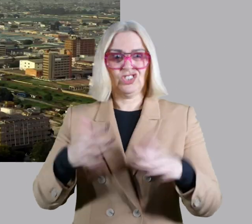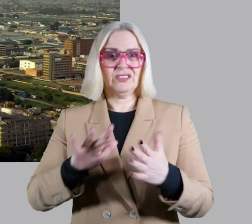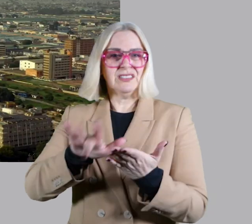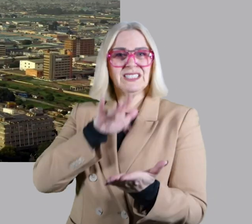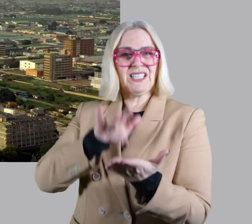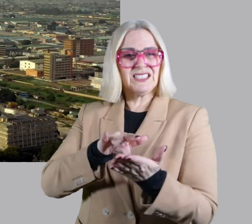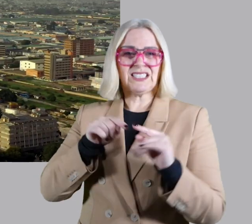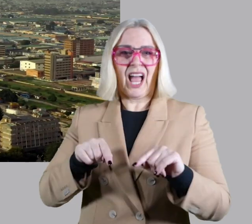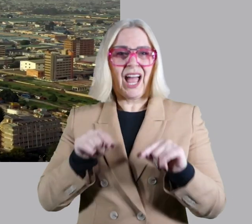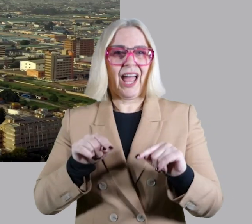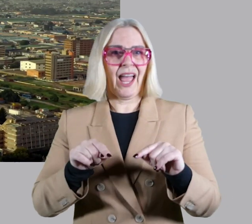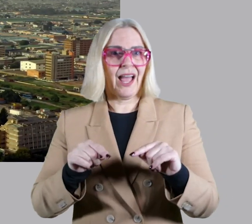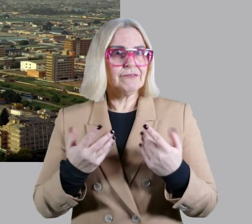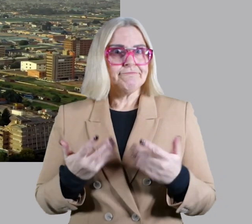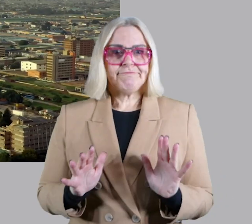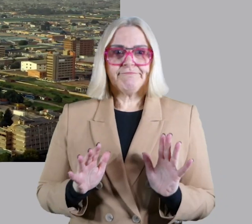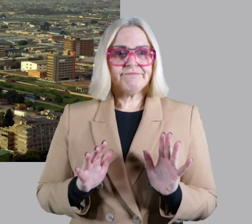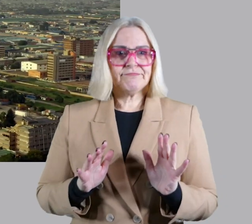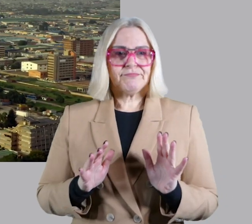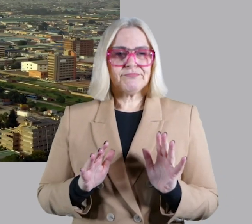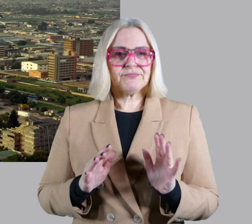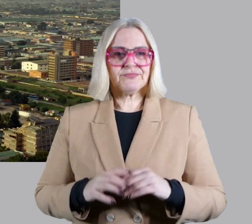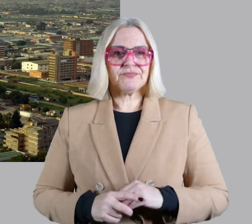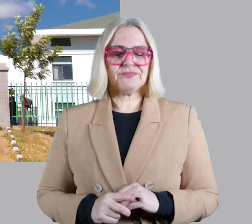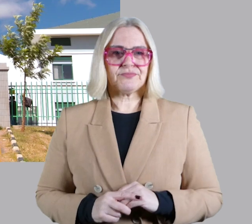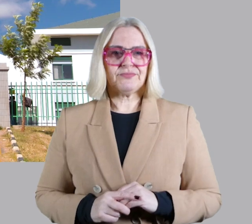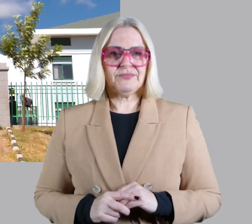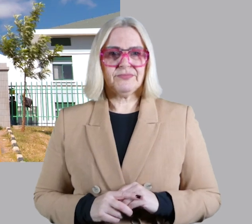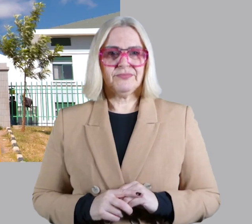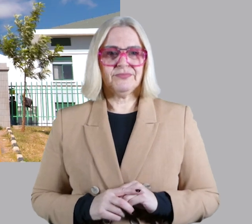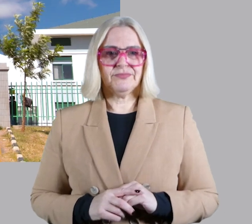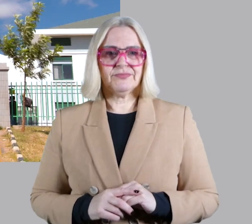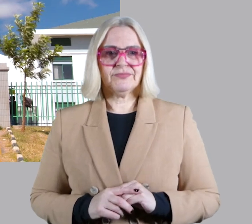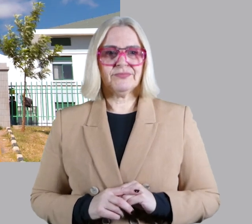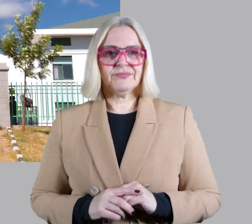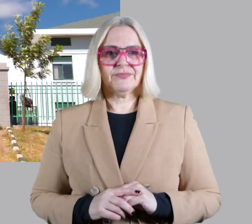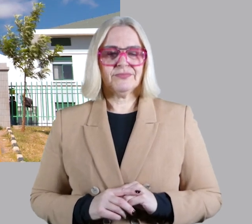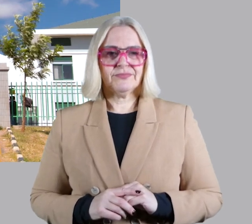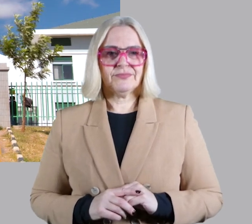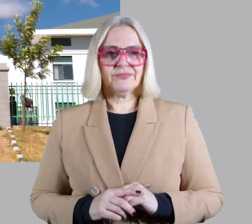In my city, because it's the main city, we have the blood transfusion programmes. But that's just in the city.